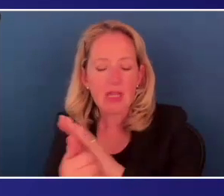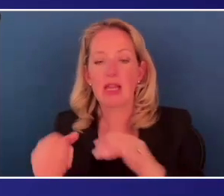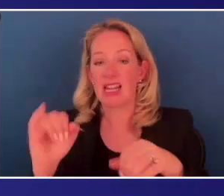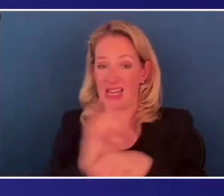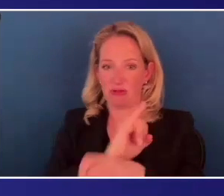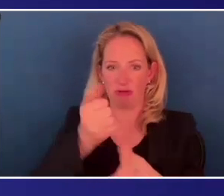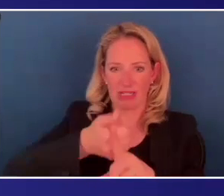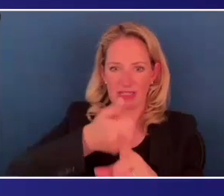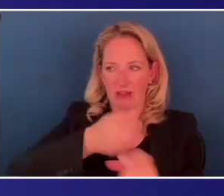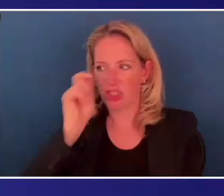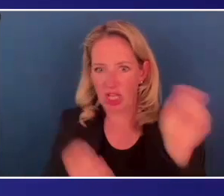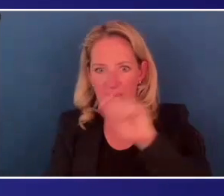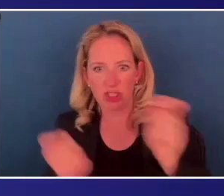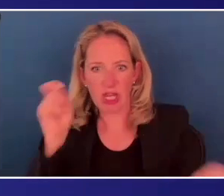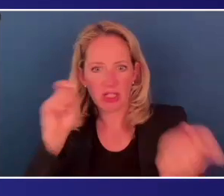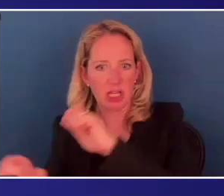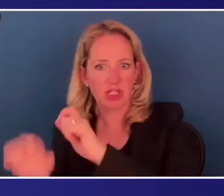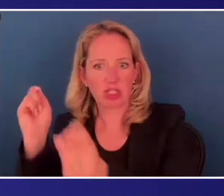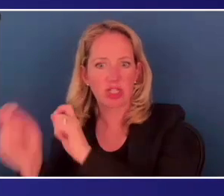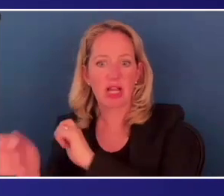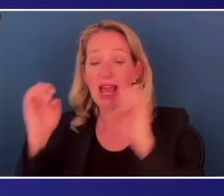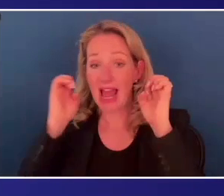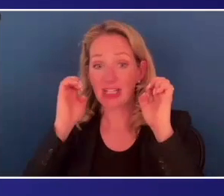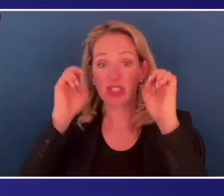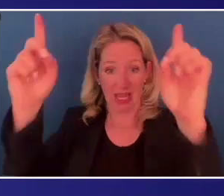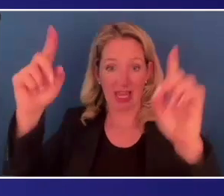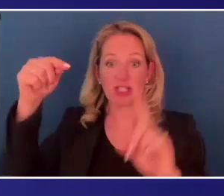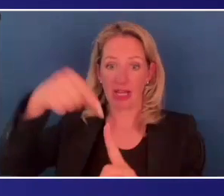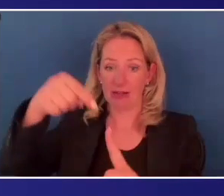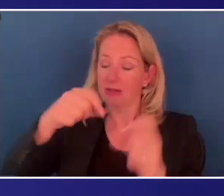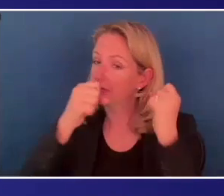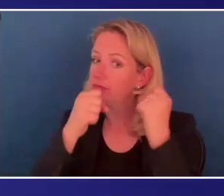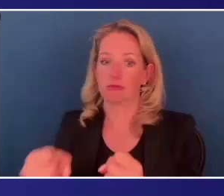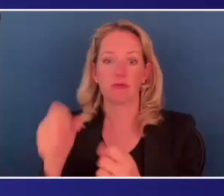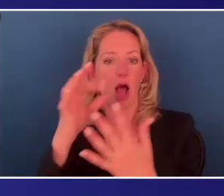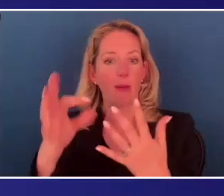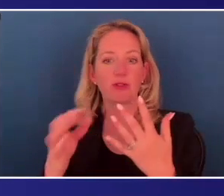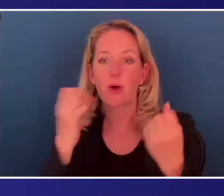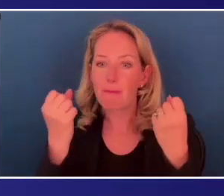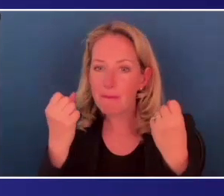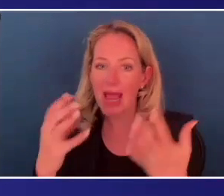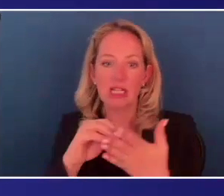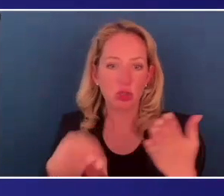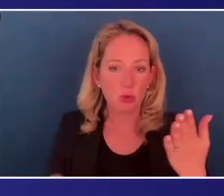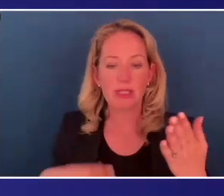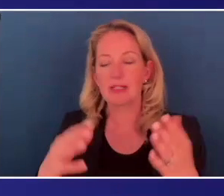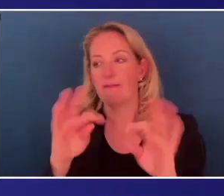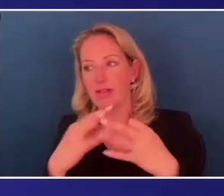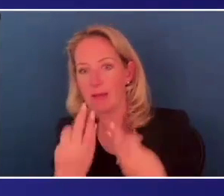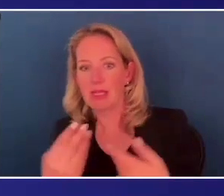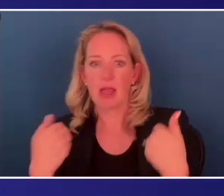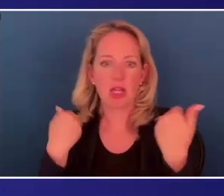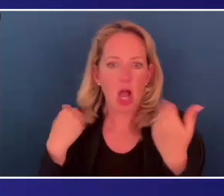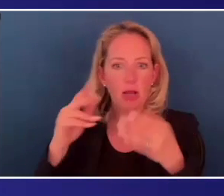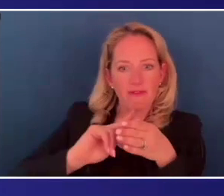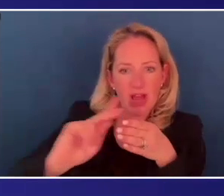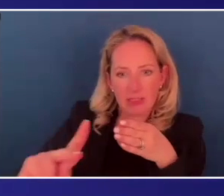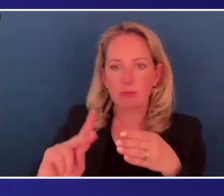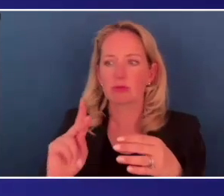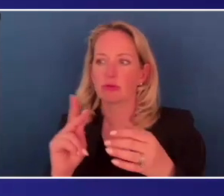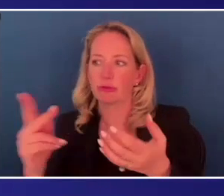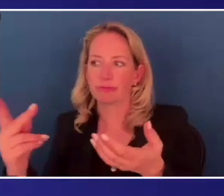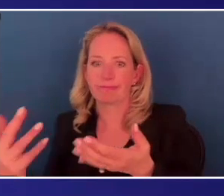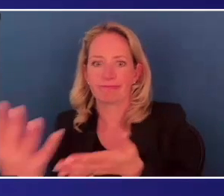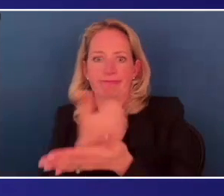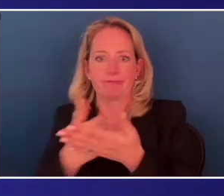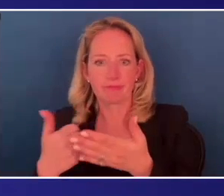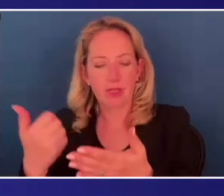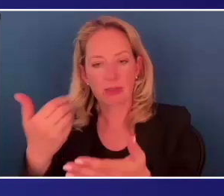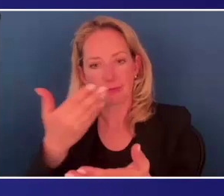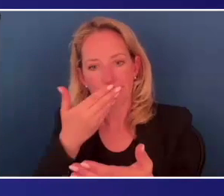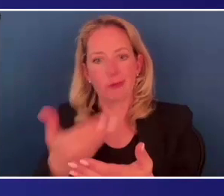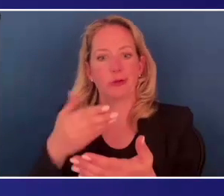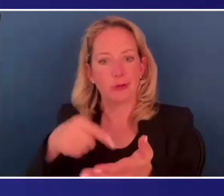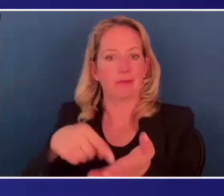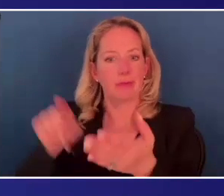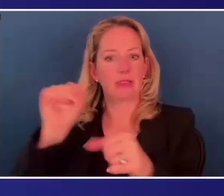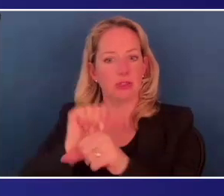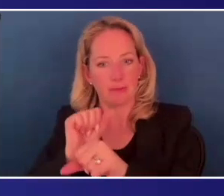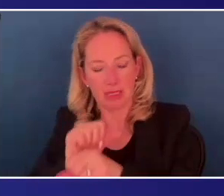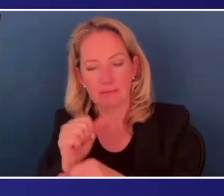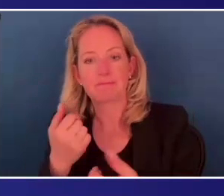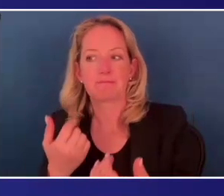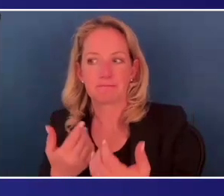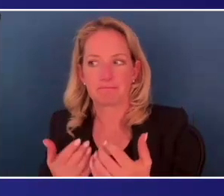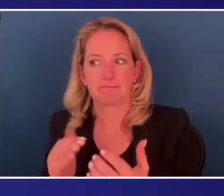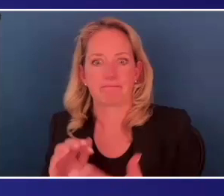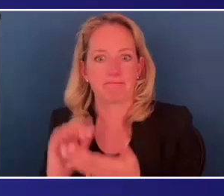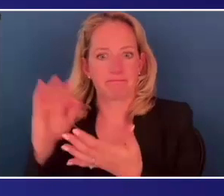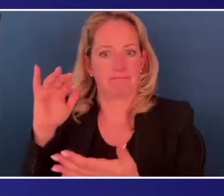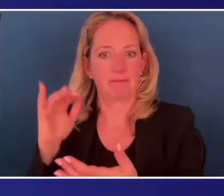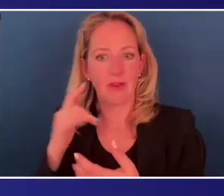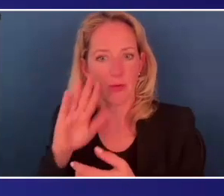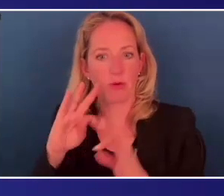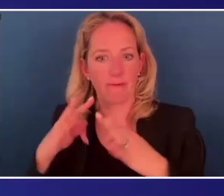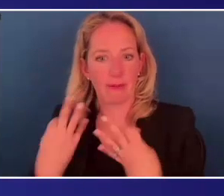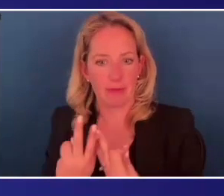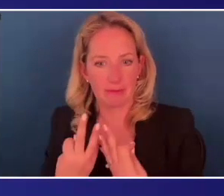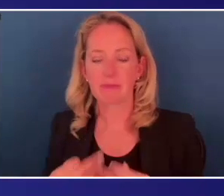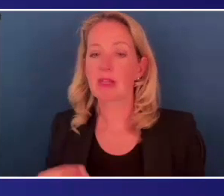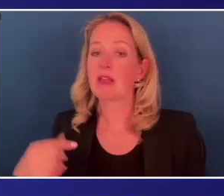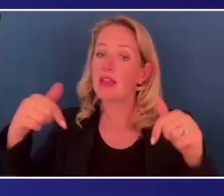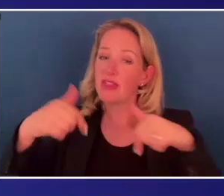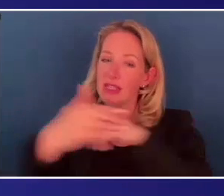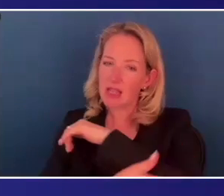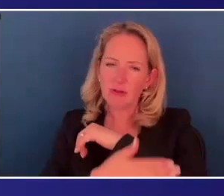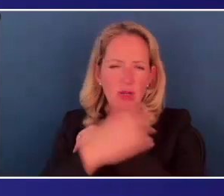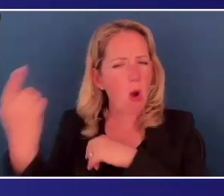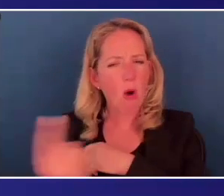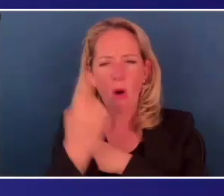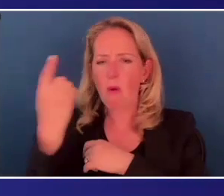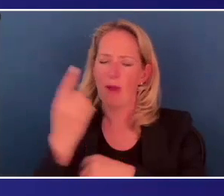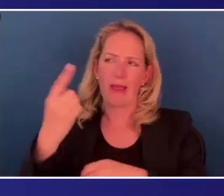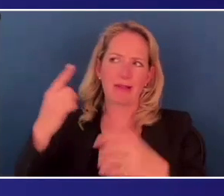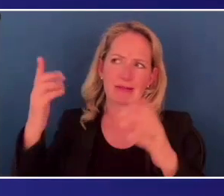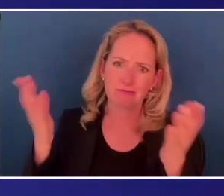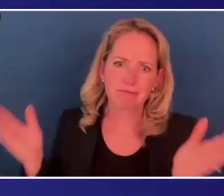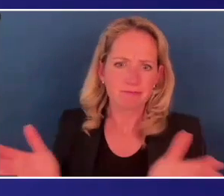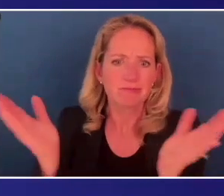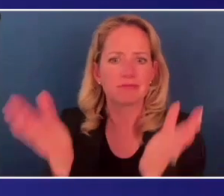Education remains a steadfast option for many students, families, and young professionals to achieve economic gain. This country has always emphasized the ideal of pursuing higher education to become competitive in this existing workforce.